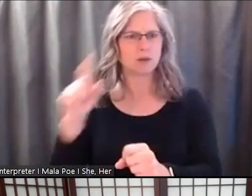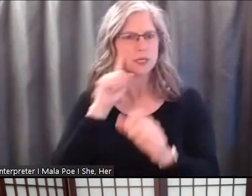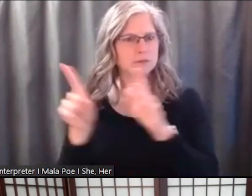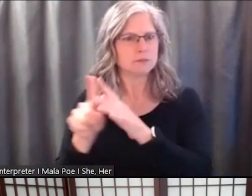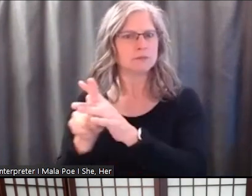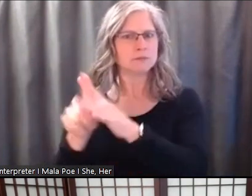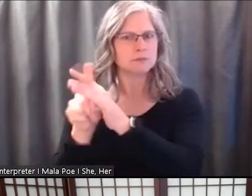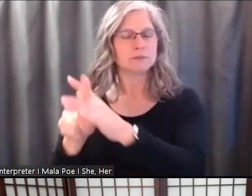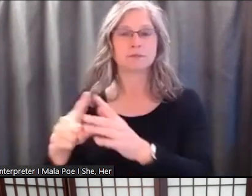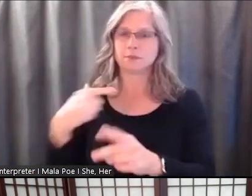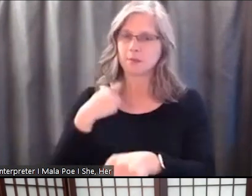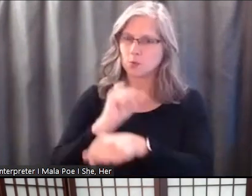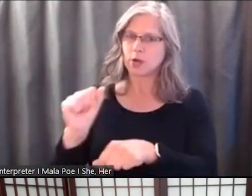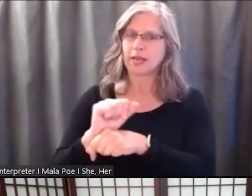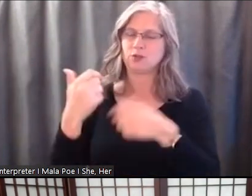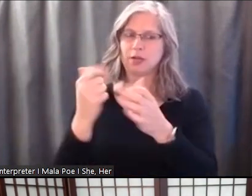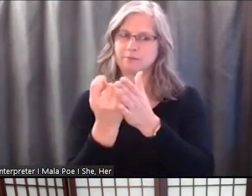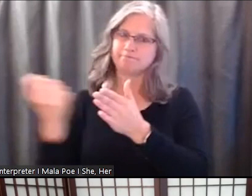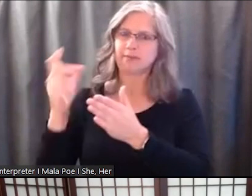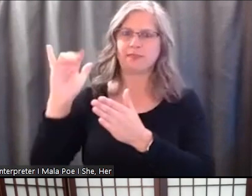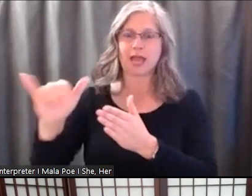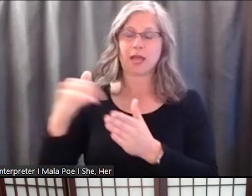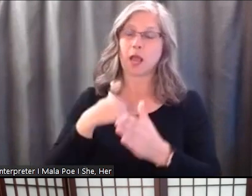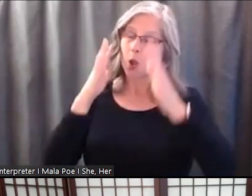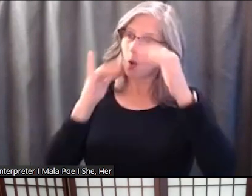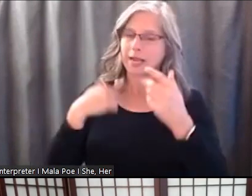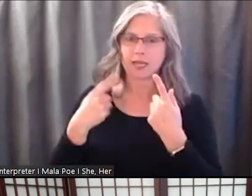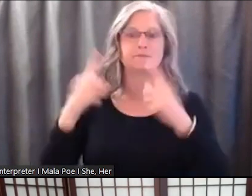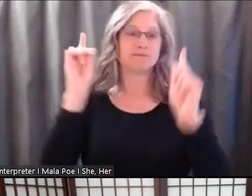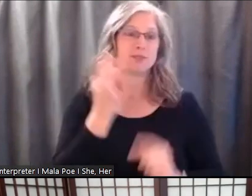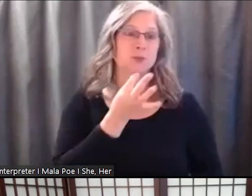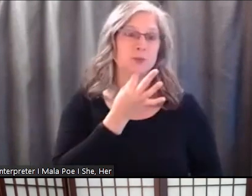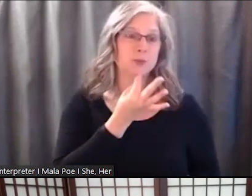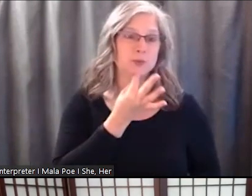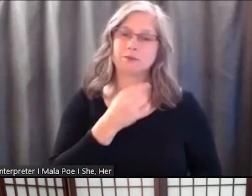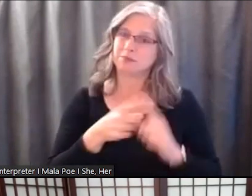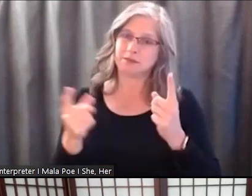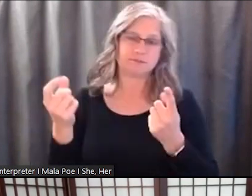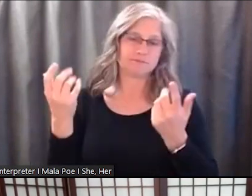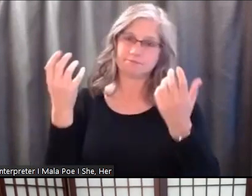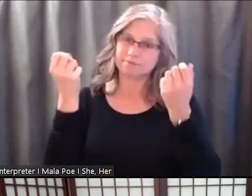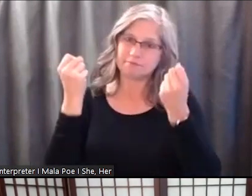I've been working on getting this changed, and I hope that I'll be able to soon, but there are a number of snags involved.